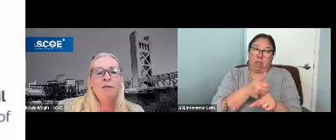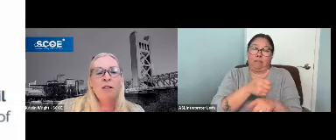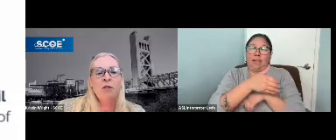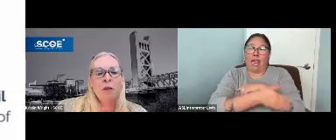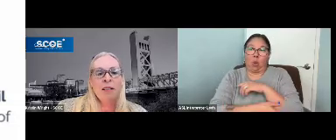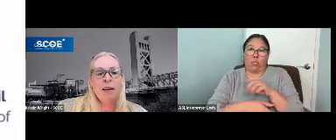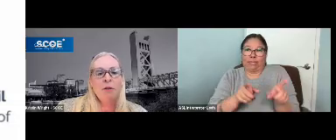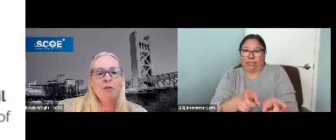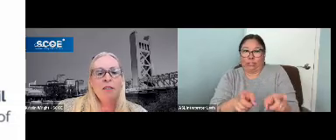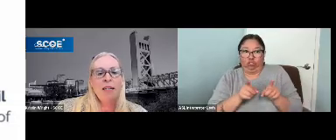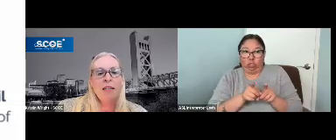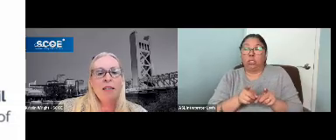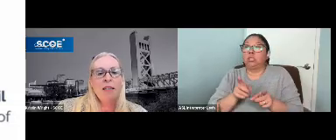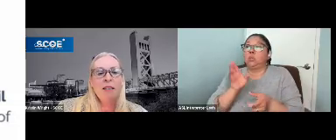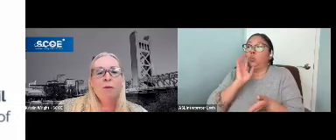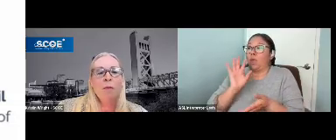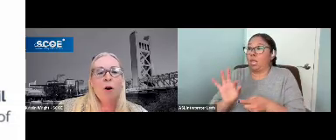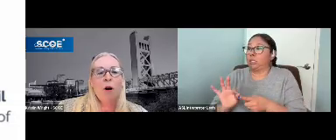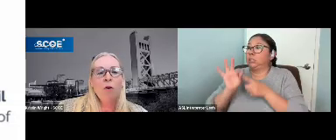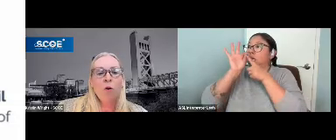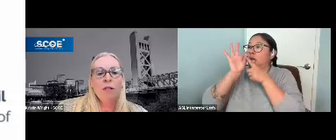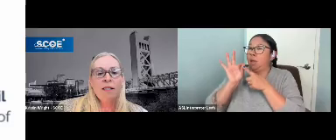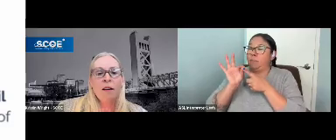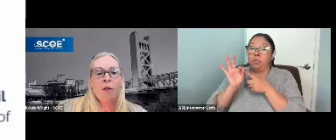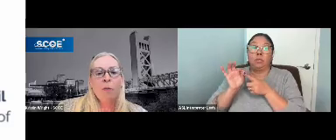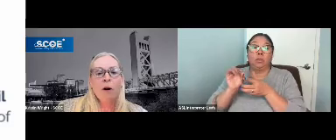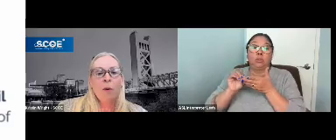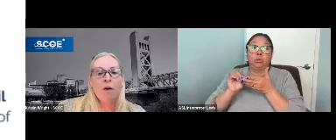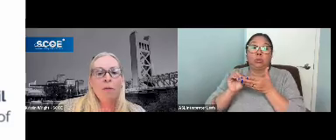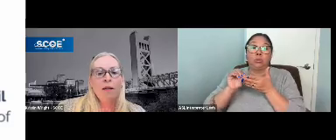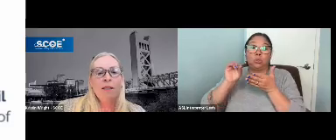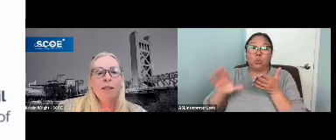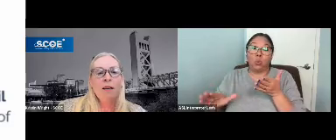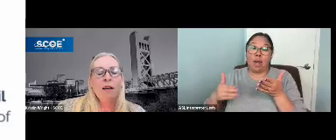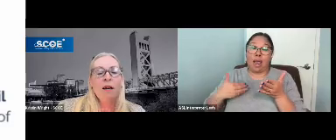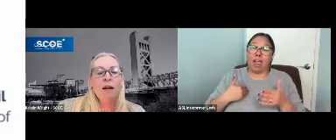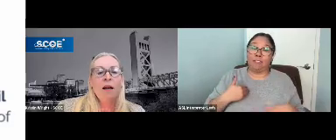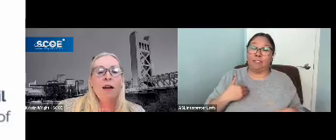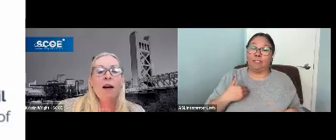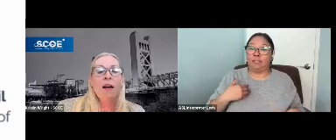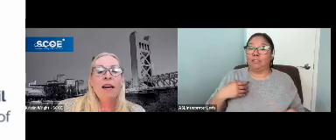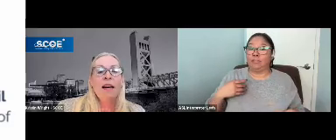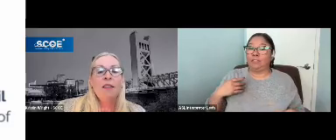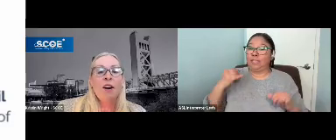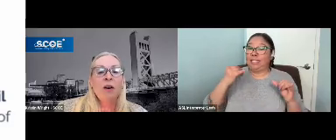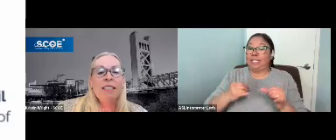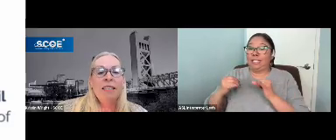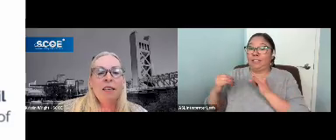an individual with exceptional needs from all courses and other requirements that are